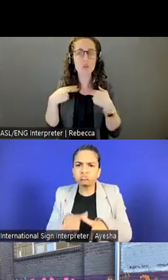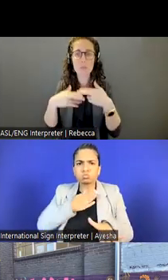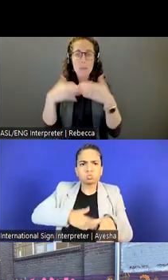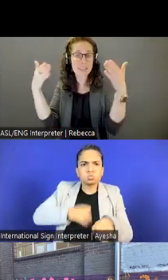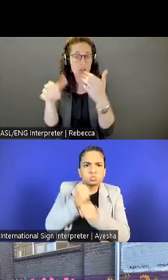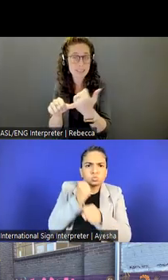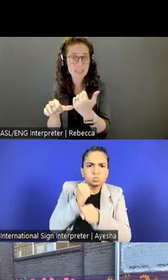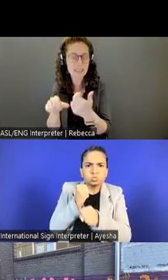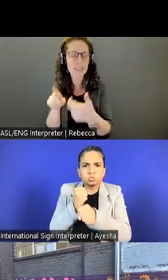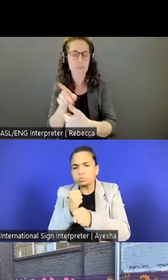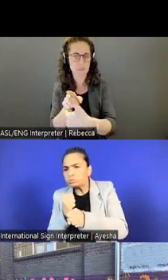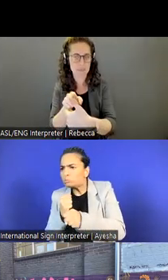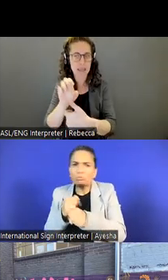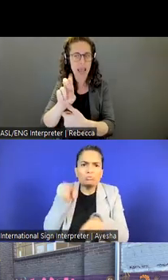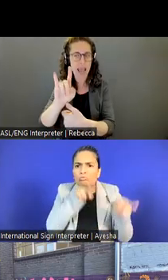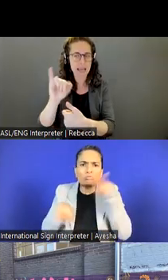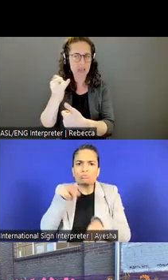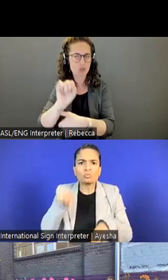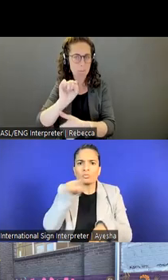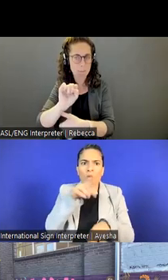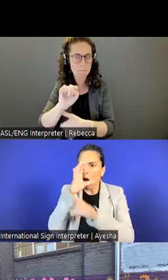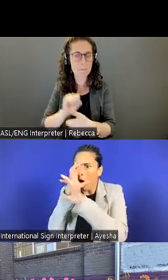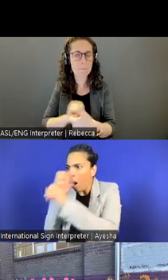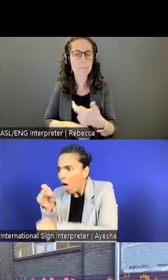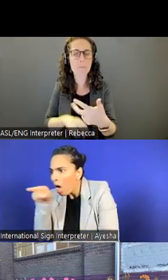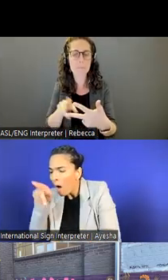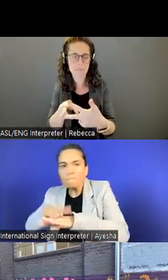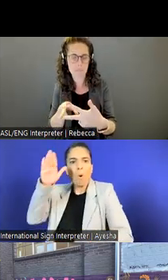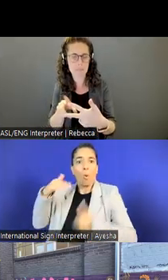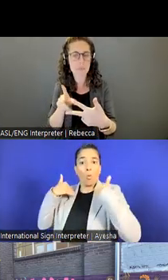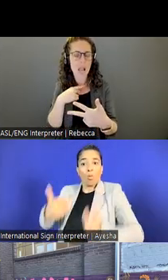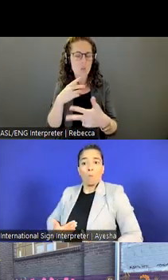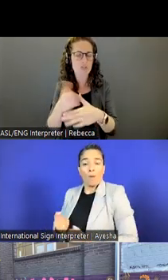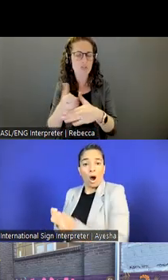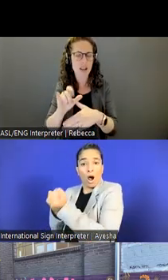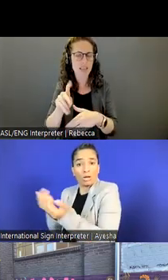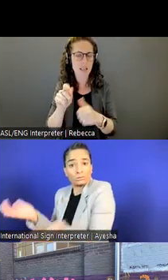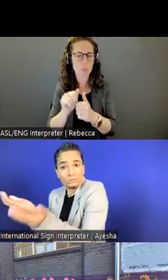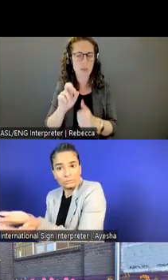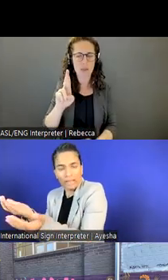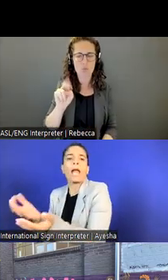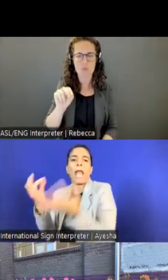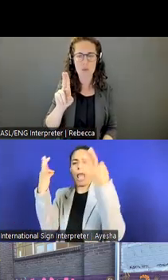Then I'll share the Linklater where you can find jobs with our round table on international